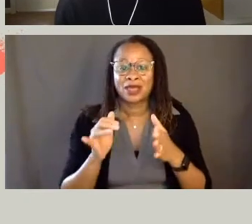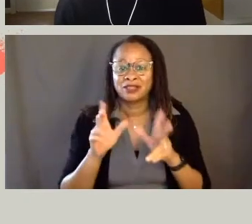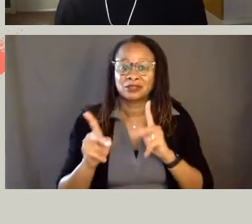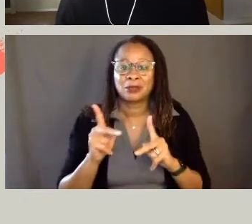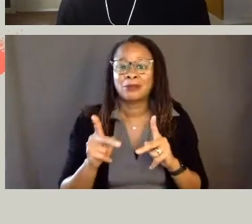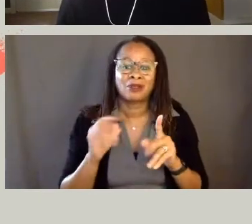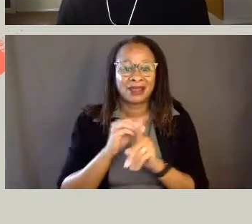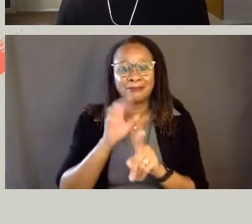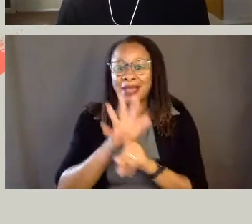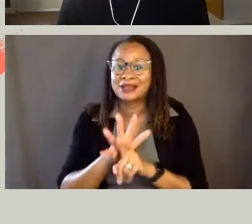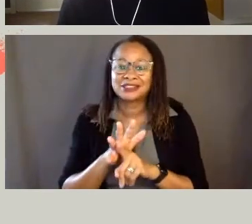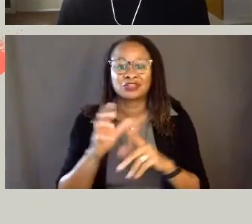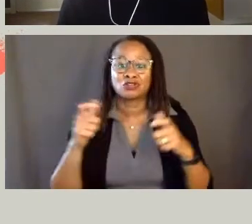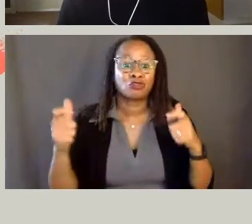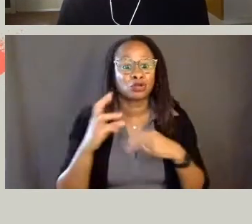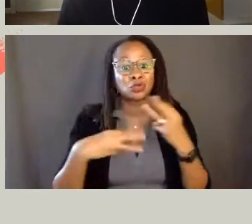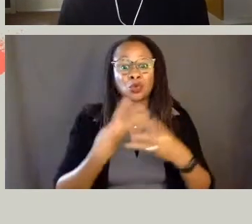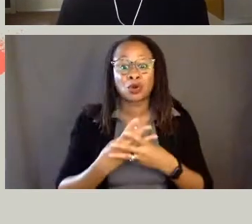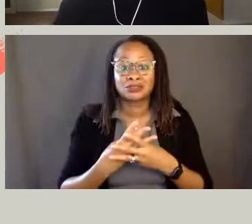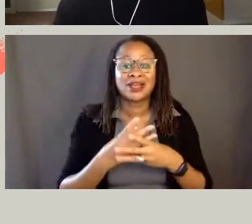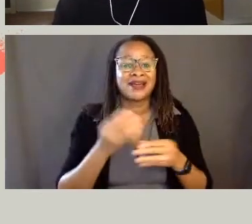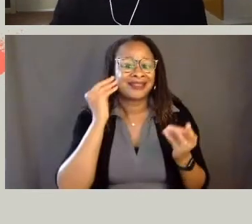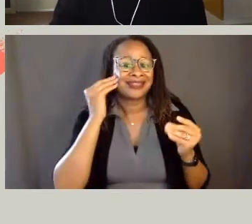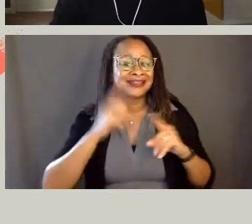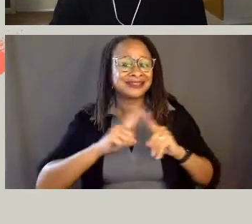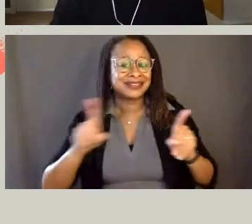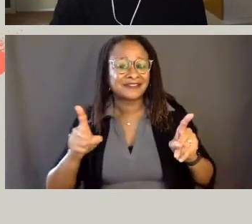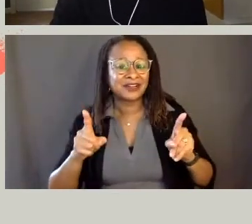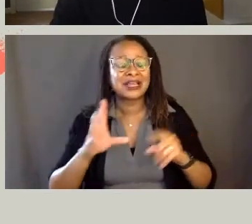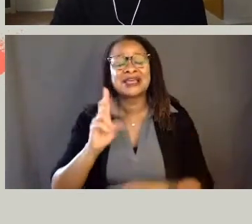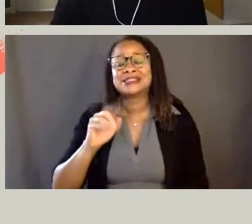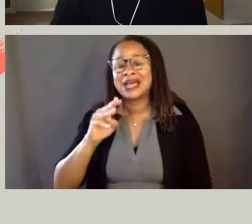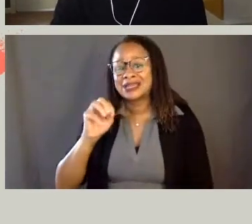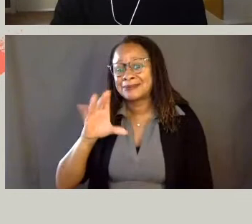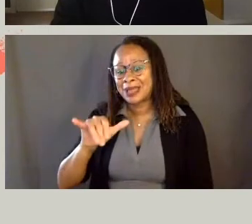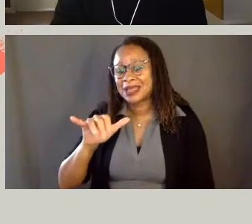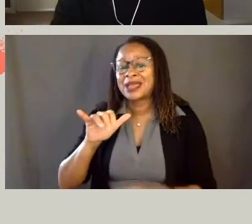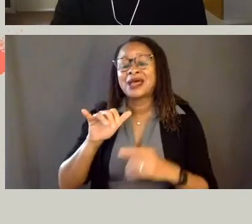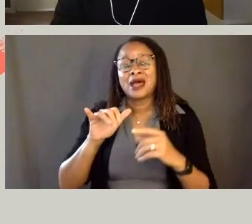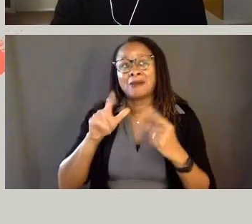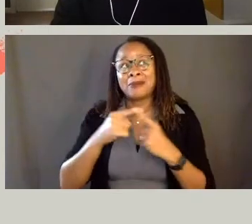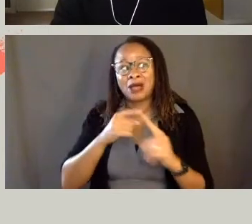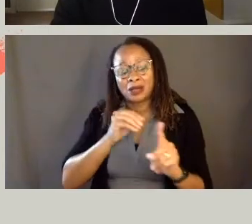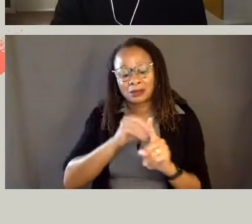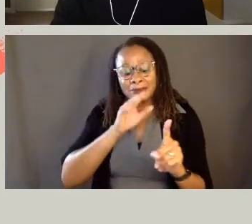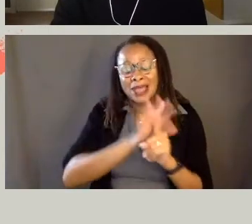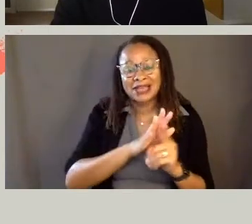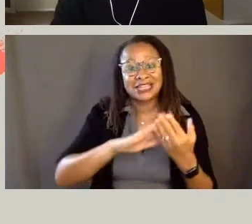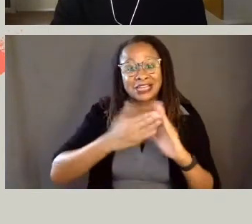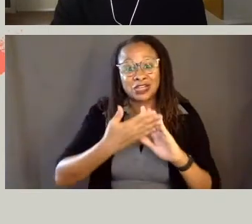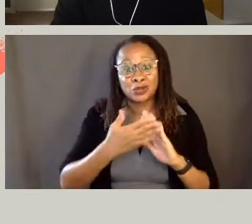by really thinking differently and dynamically about impact and about community-based, you know engagement and things like that.